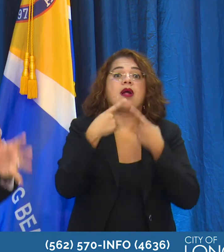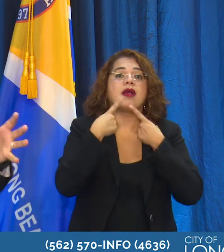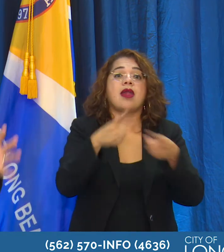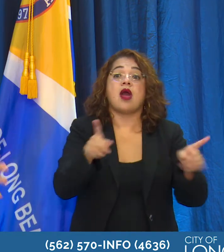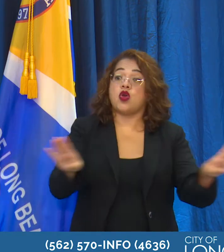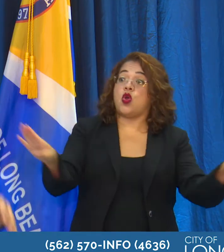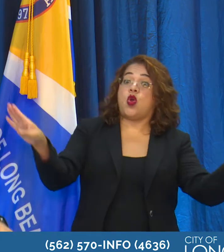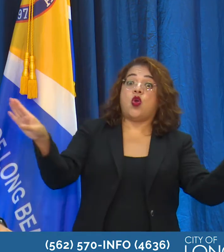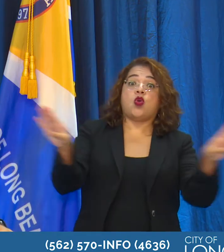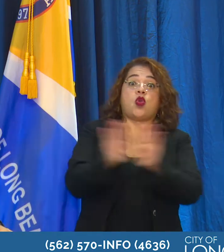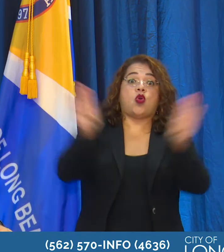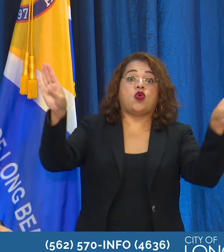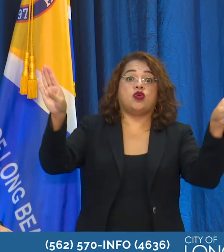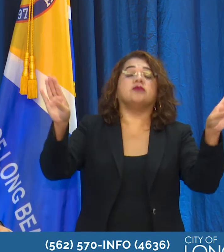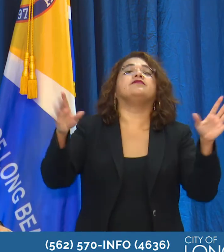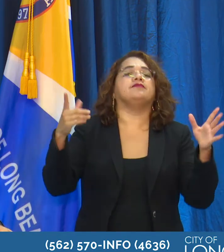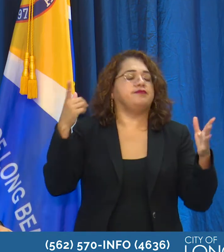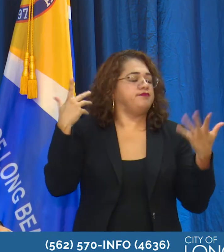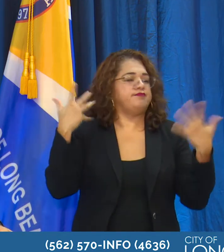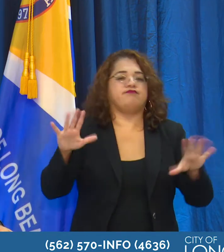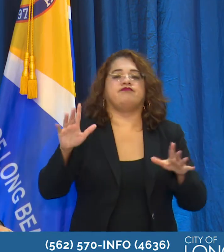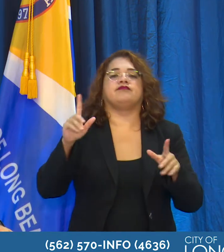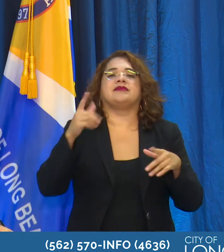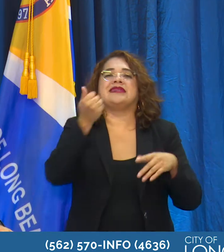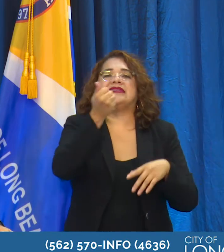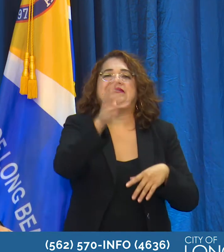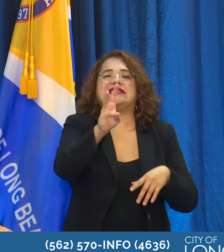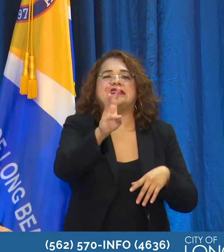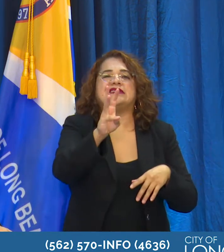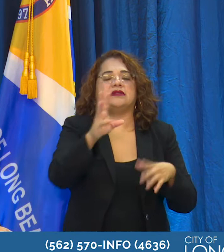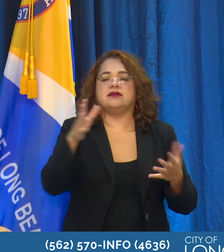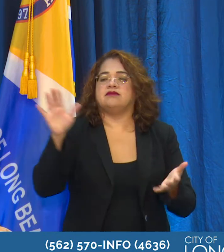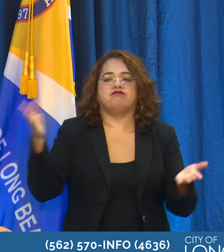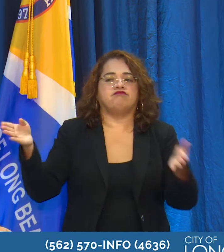course and secure all of those, all those ballots.